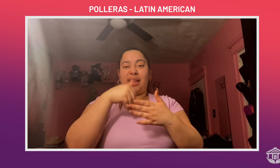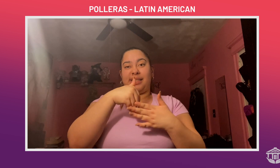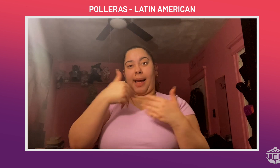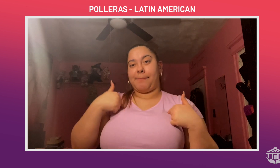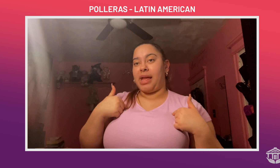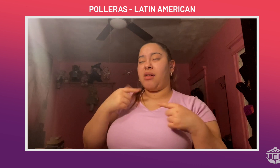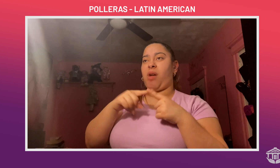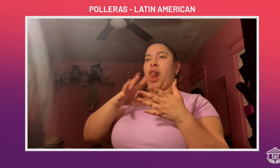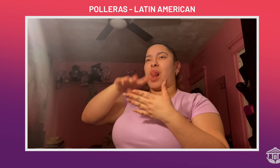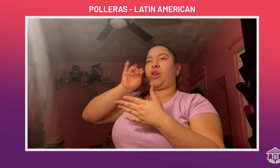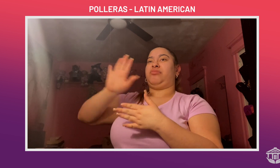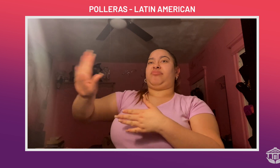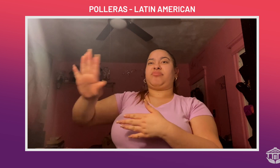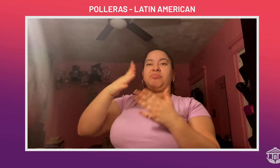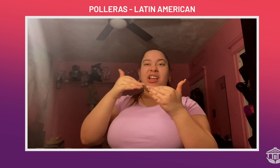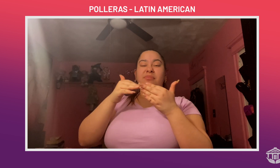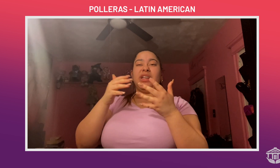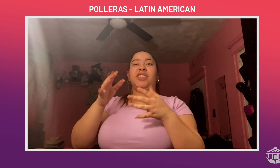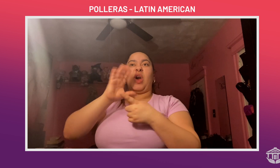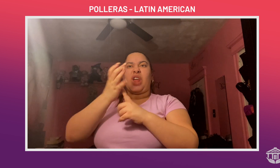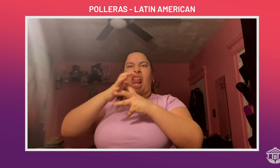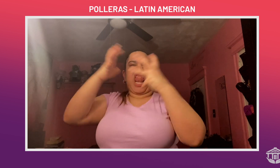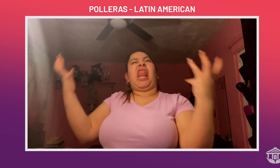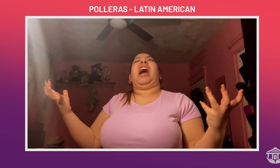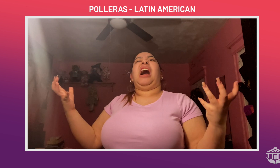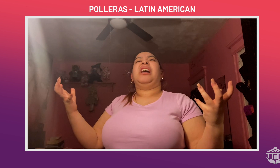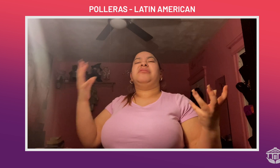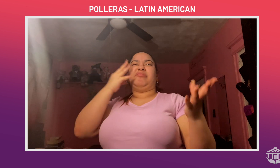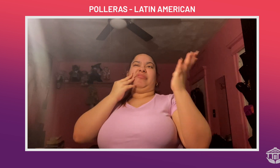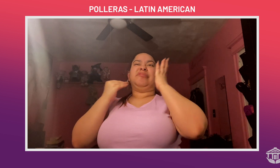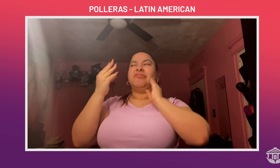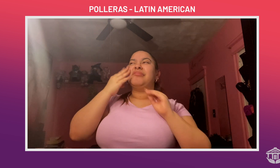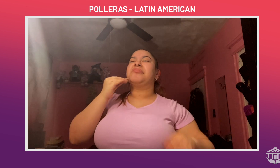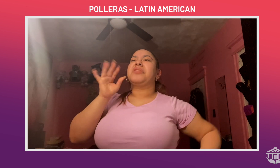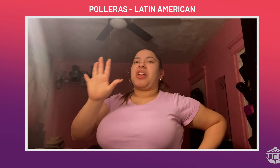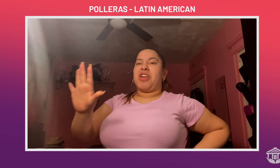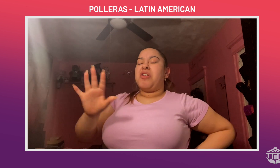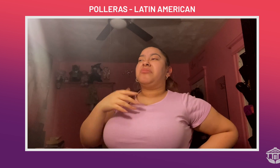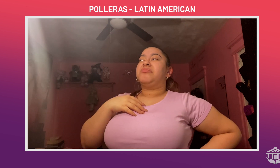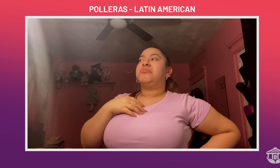about my Panamanian ancestry, and even gotten to experience some of the traditions for myself.